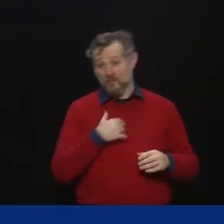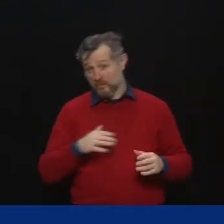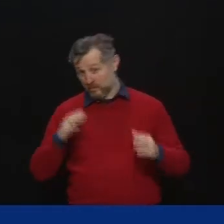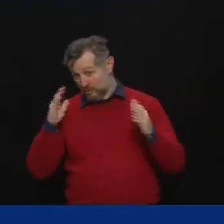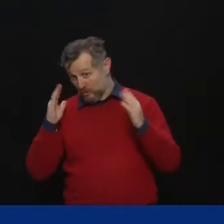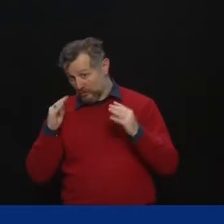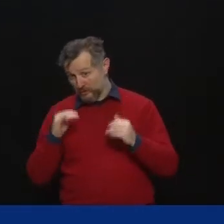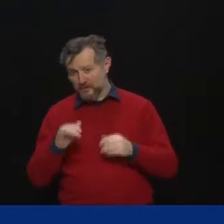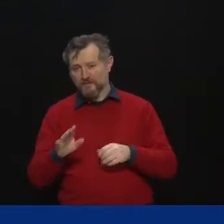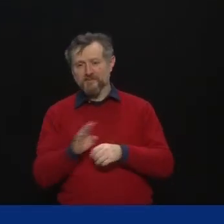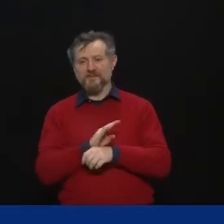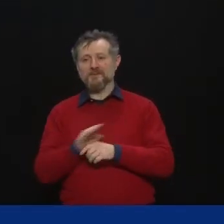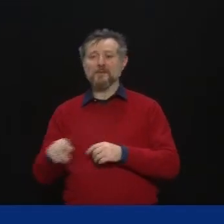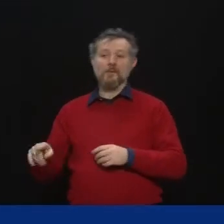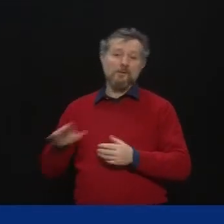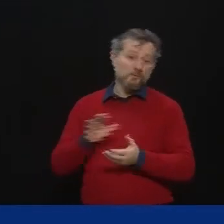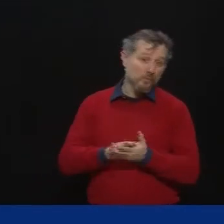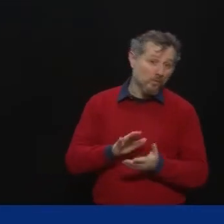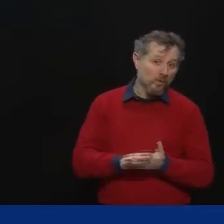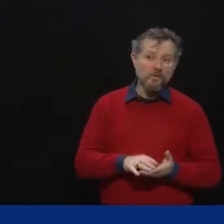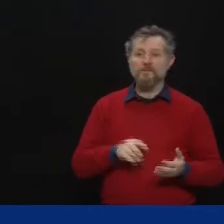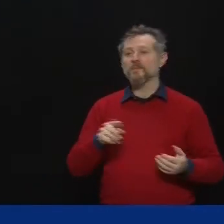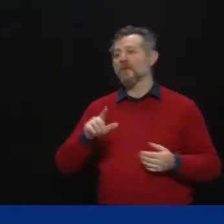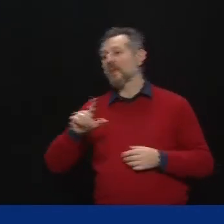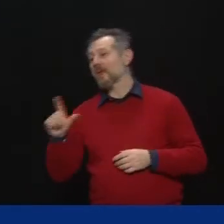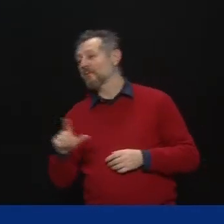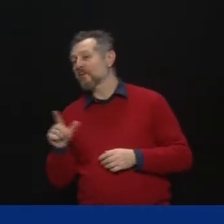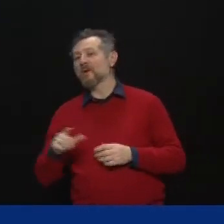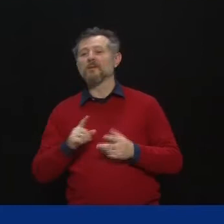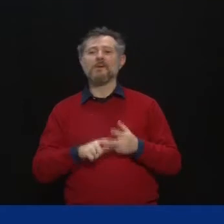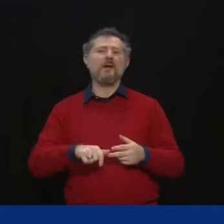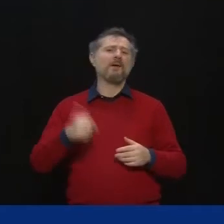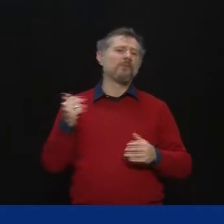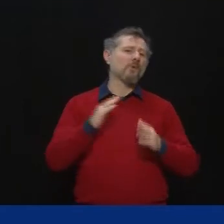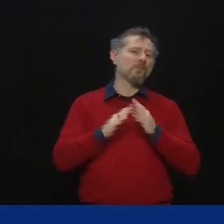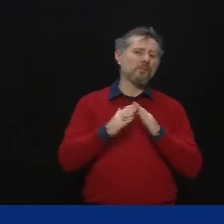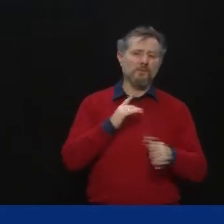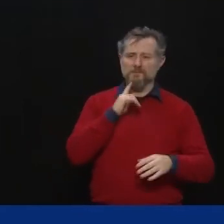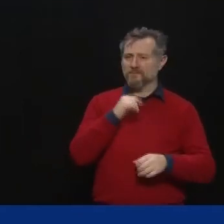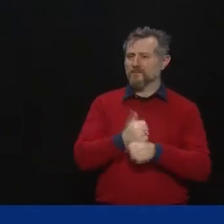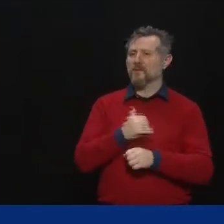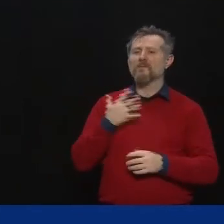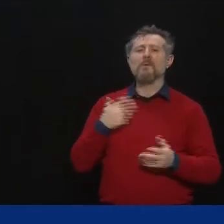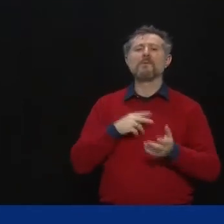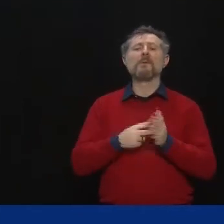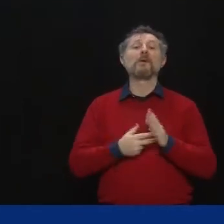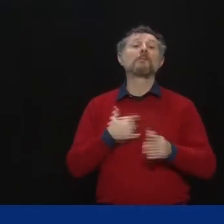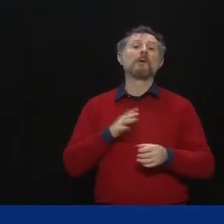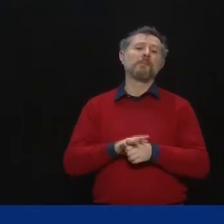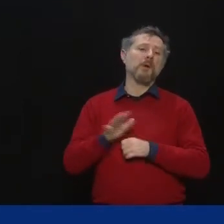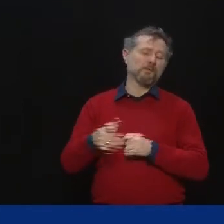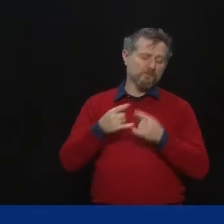BE DISTRIBUTING 6 MILLION MASKS TO COUNTY MANAGERS AND GET THEM POSSIBLE. WE HOPE THAT THEY'LL GET THEM OUT TO THE BUSINESSES, THE